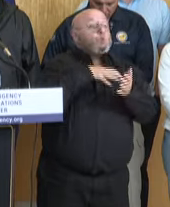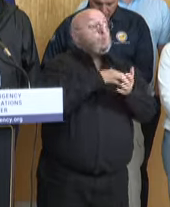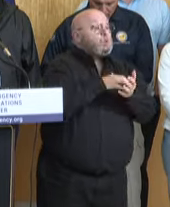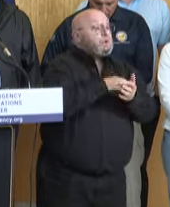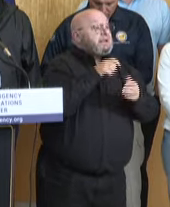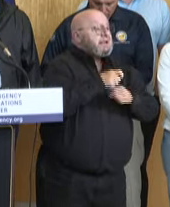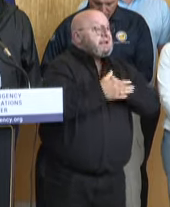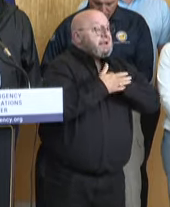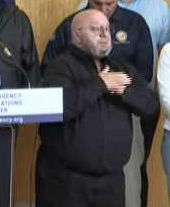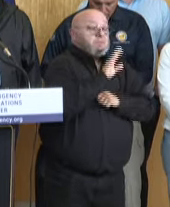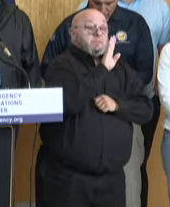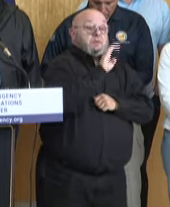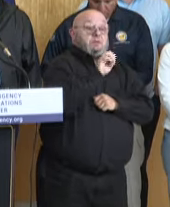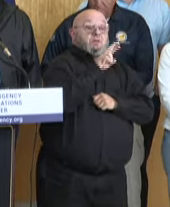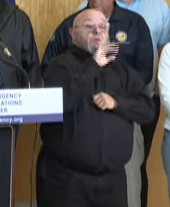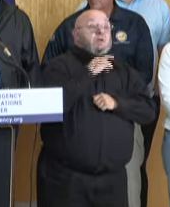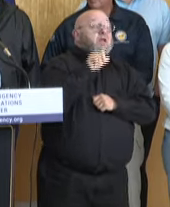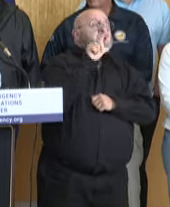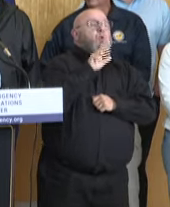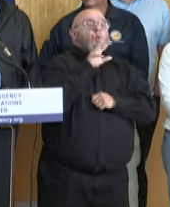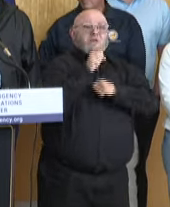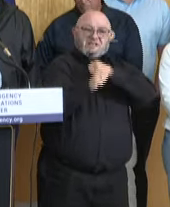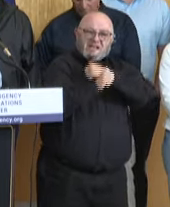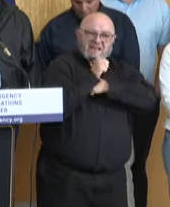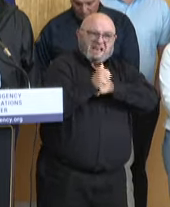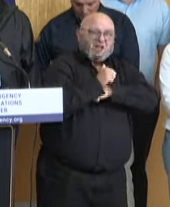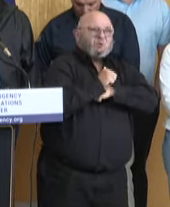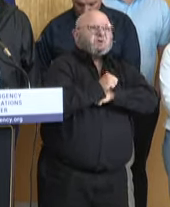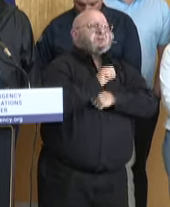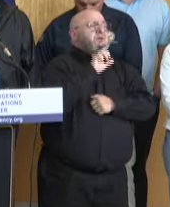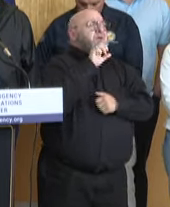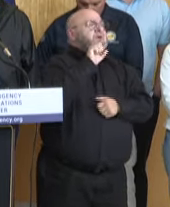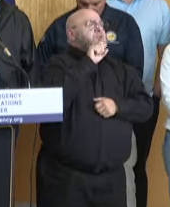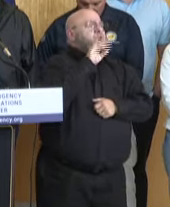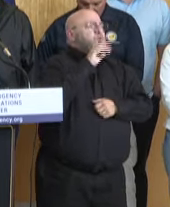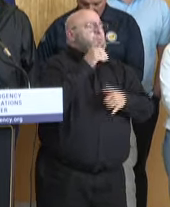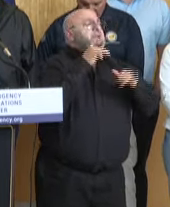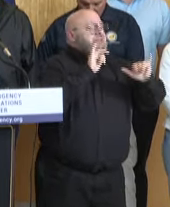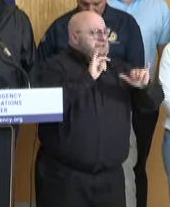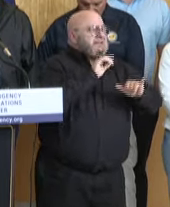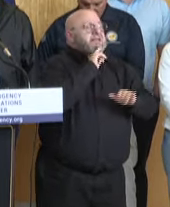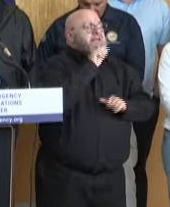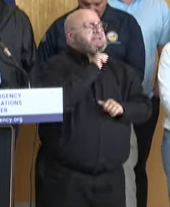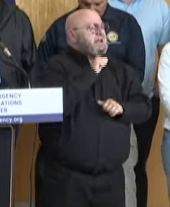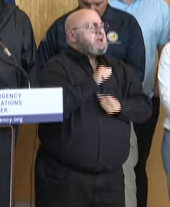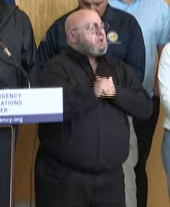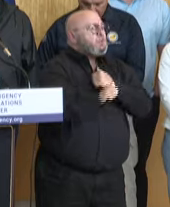ÉJENNOS PODER MIRAR ÓMO ESÁN LOS ABUELITOS EN LOS ASILOS DE ANCIANOS, CUIDEN A